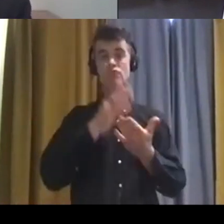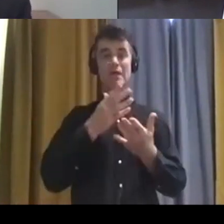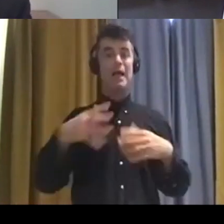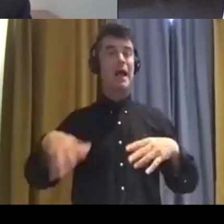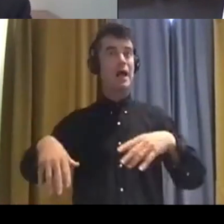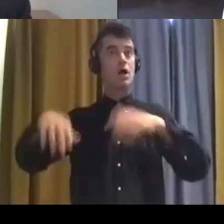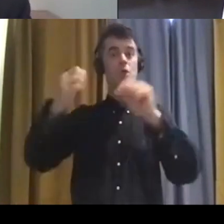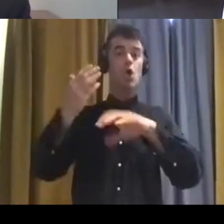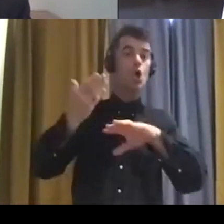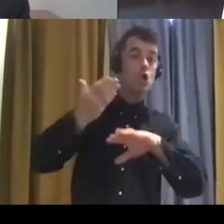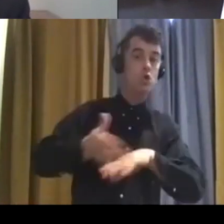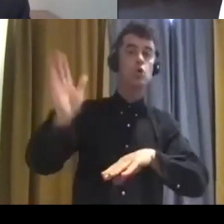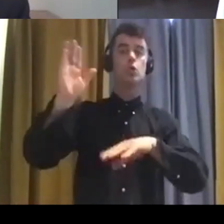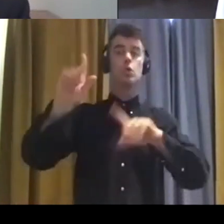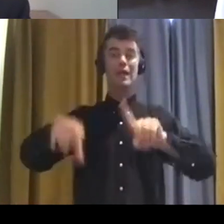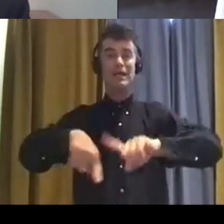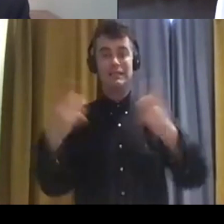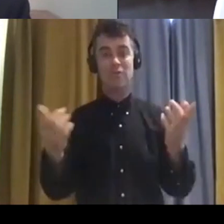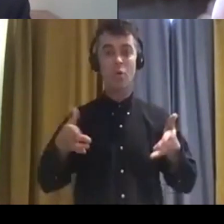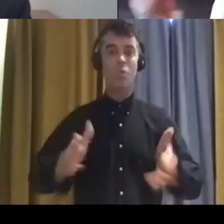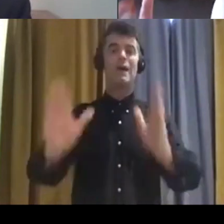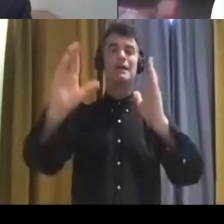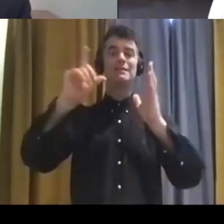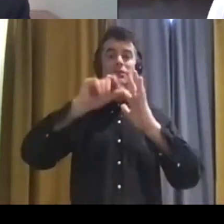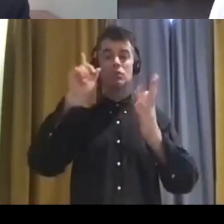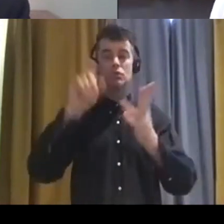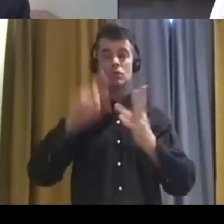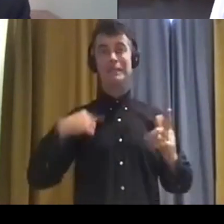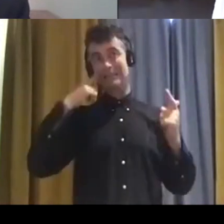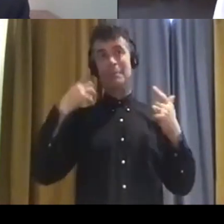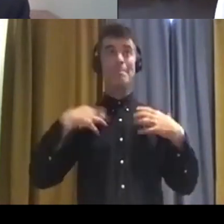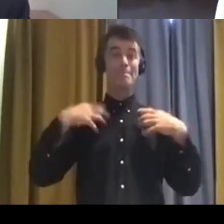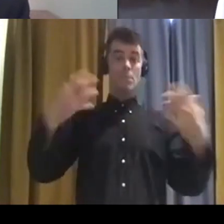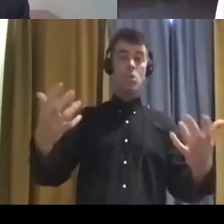different ways of doing things. We're seeing more of mainstream come into the disability